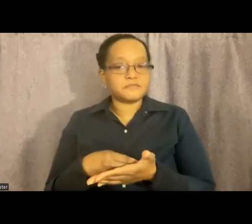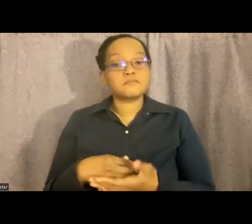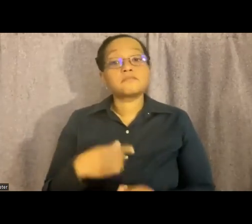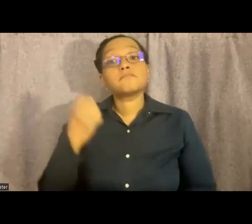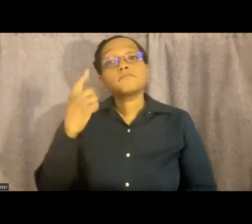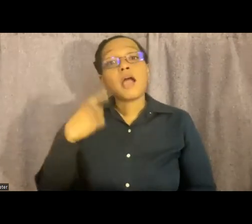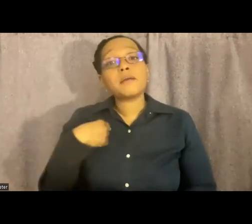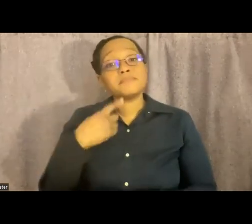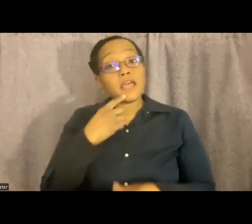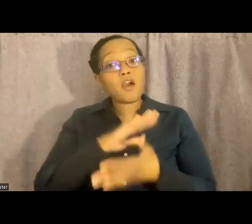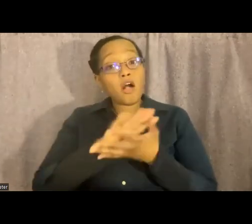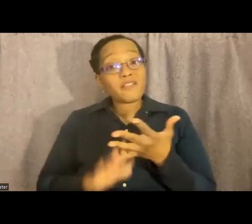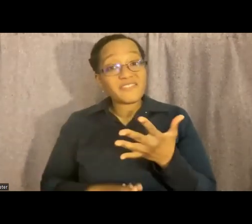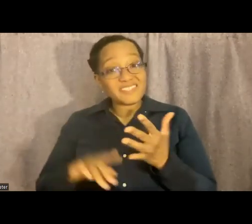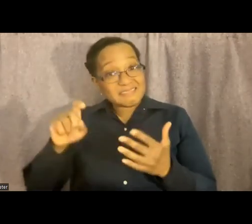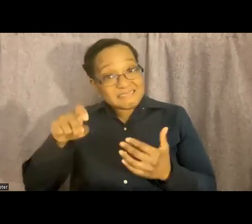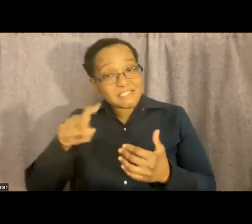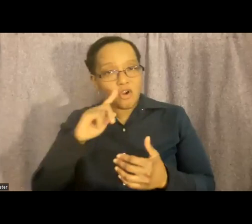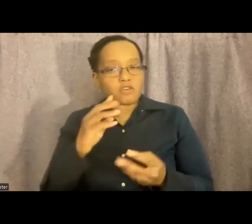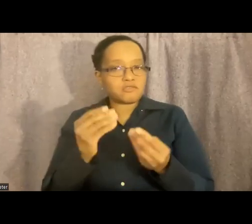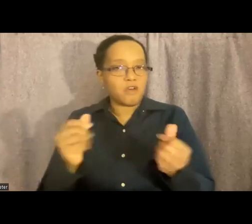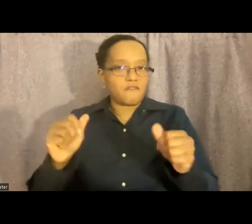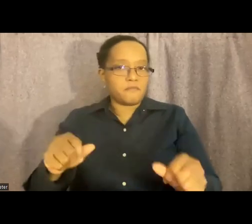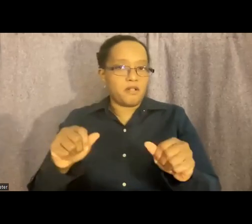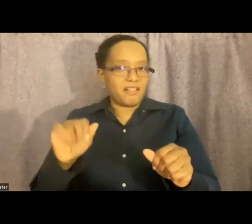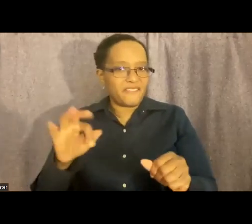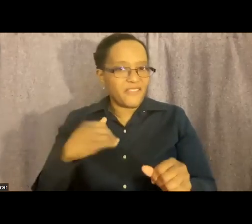solvable issues with policies that can solve them.